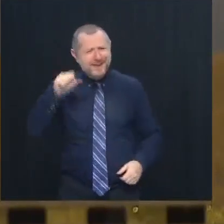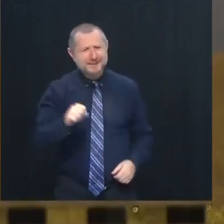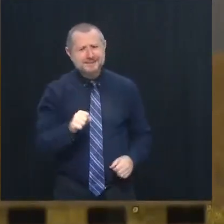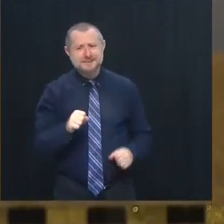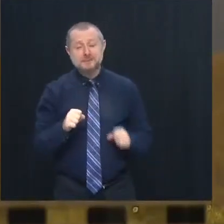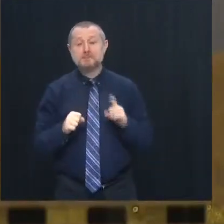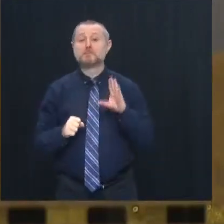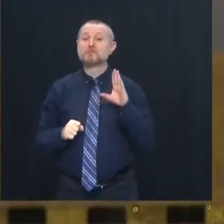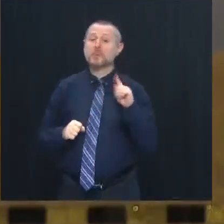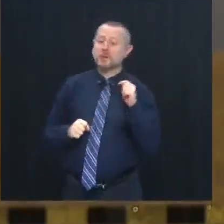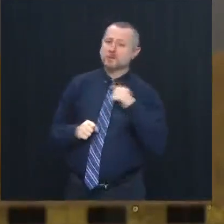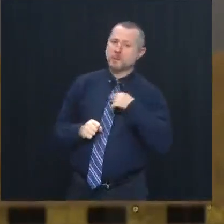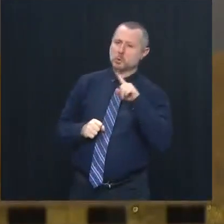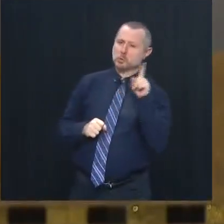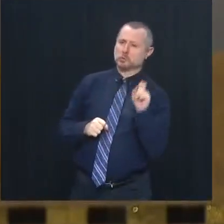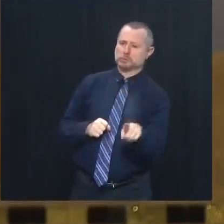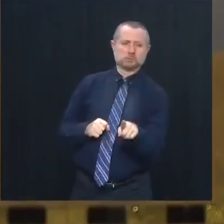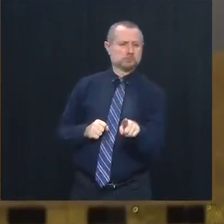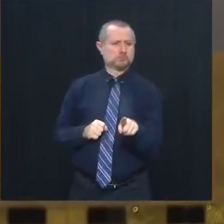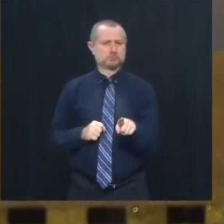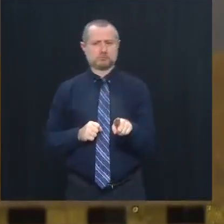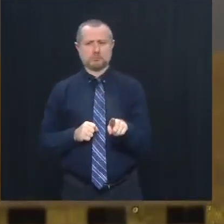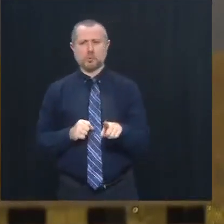NOW THE VACCINE IS ON THE WAY. GREAT NEWS.